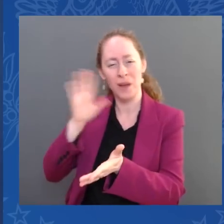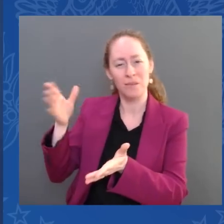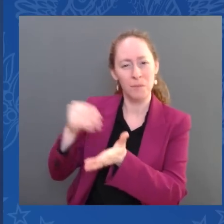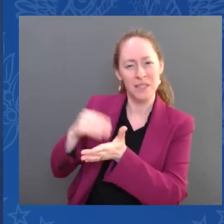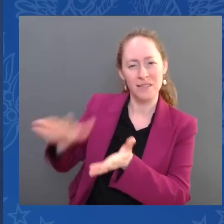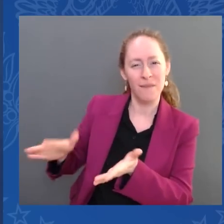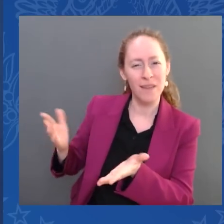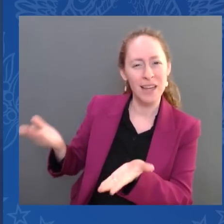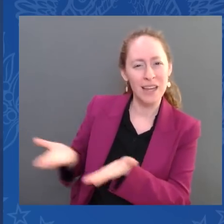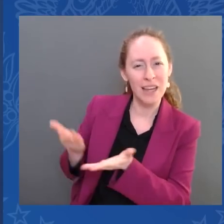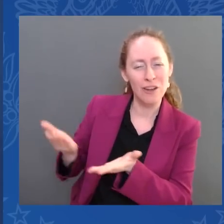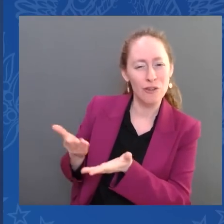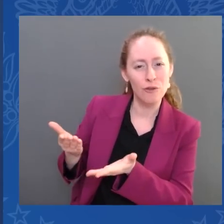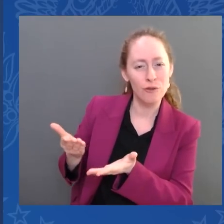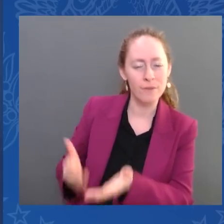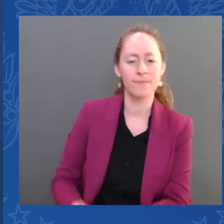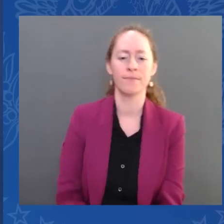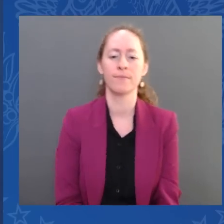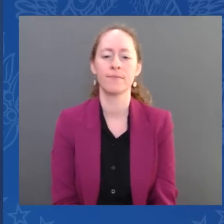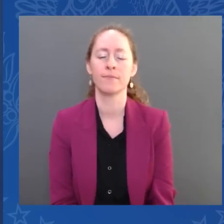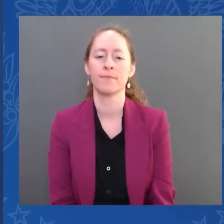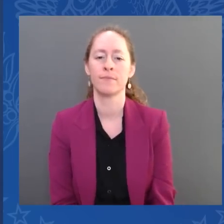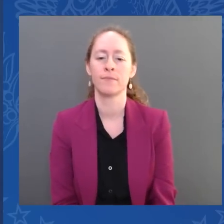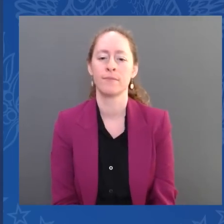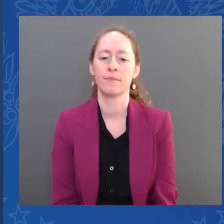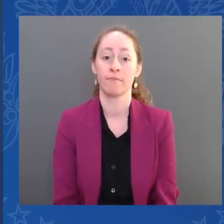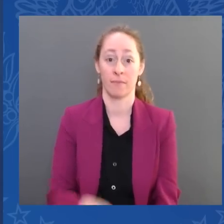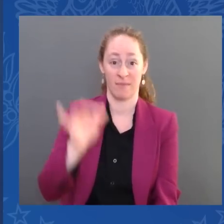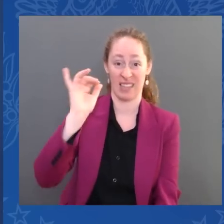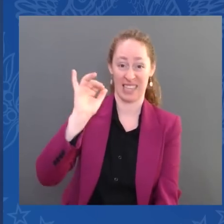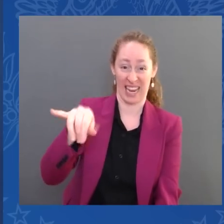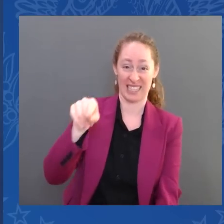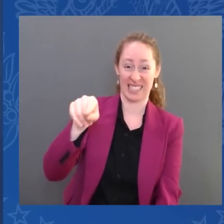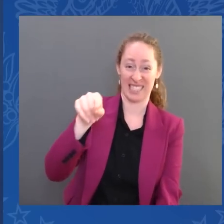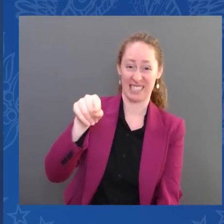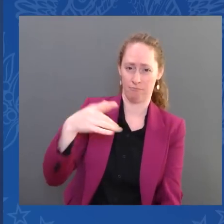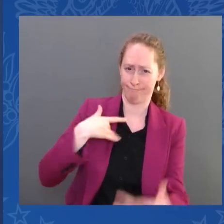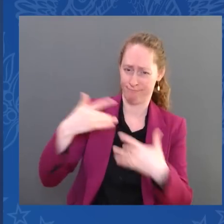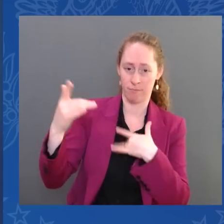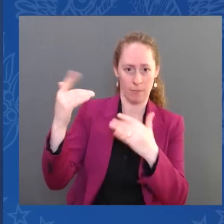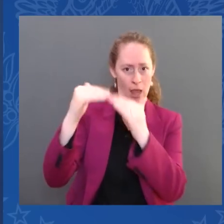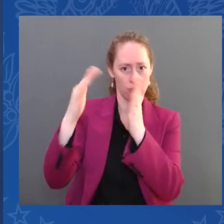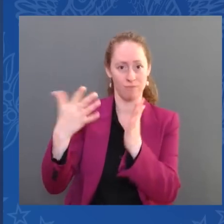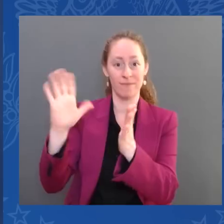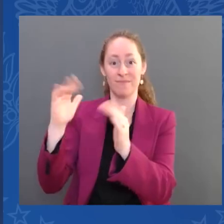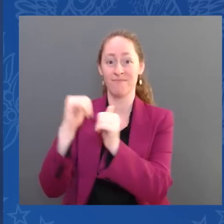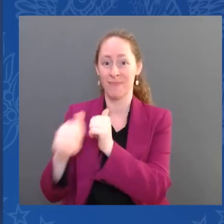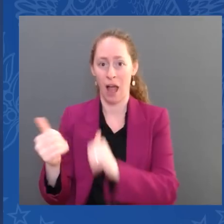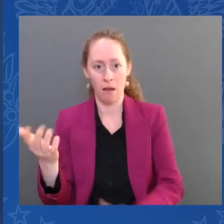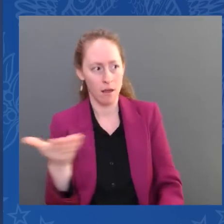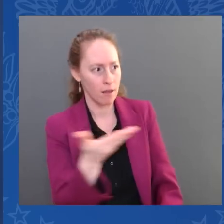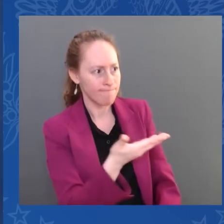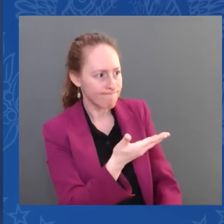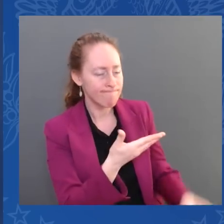to crack down on these companies and help lower overall costs. And my plan does all this without raising a penny in taxes